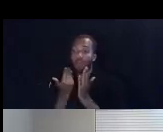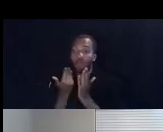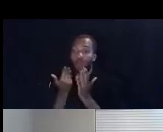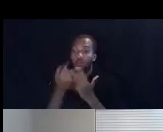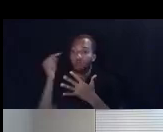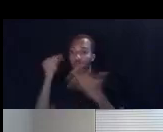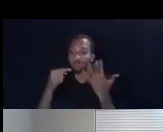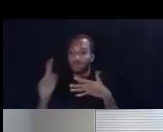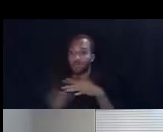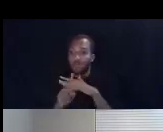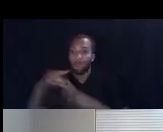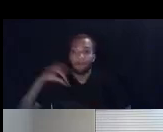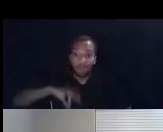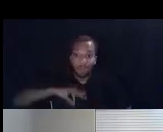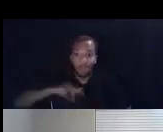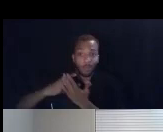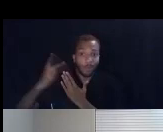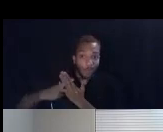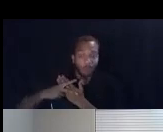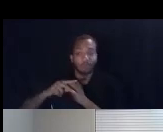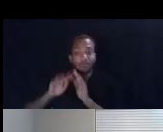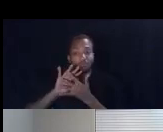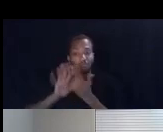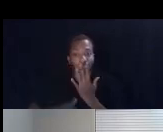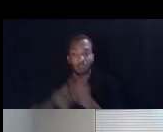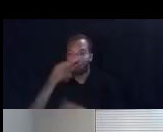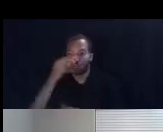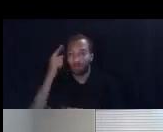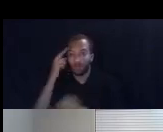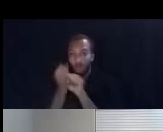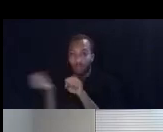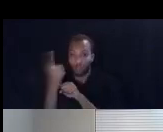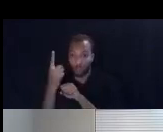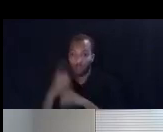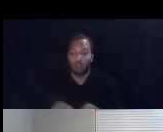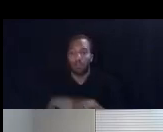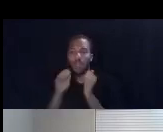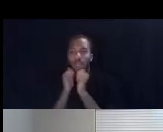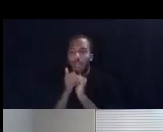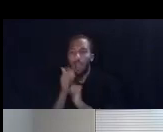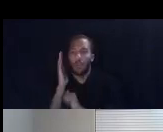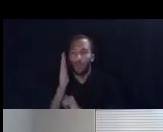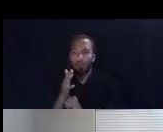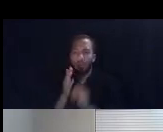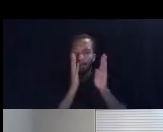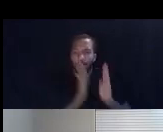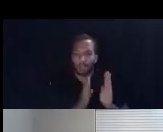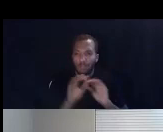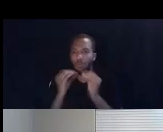new benefits coming up soon for next year. How would somebody find that information.